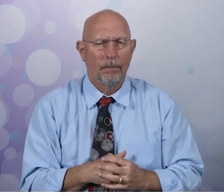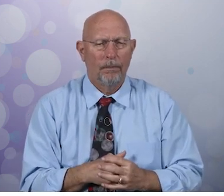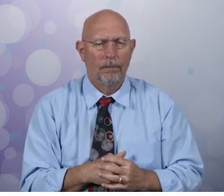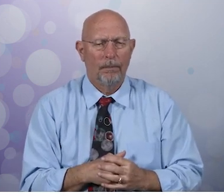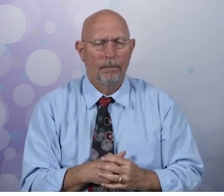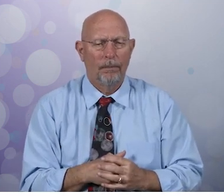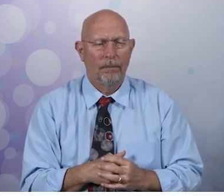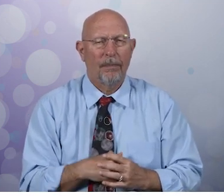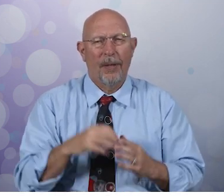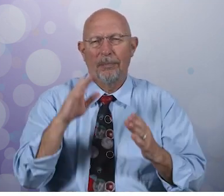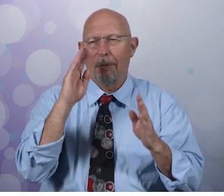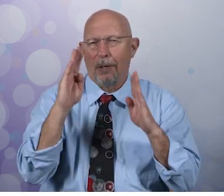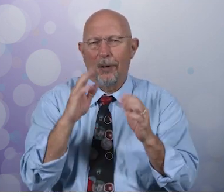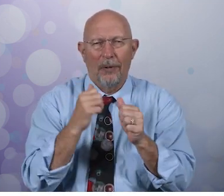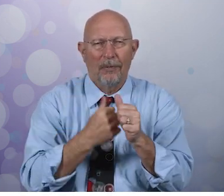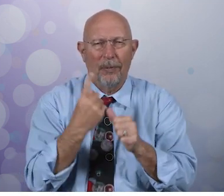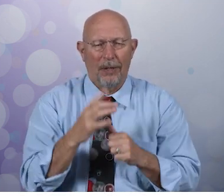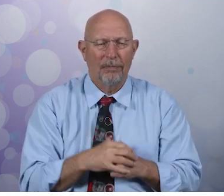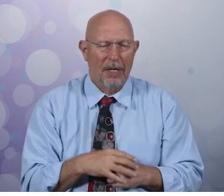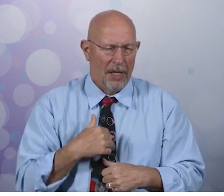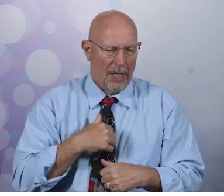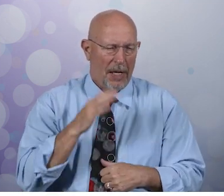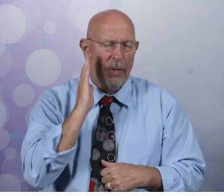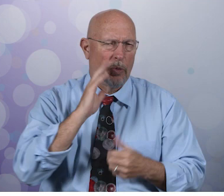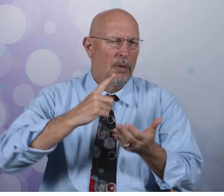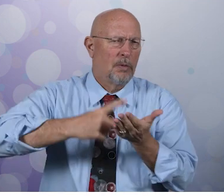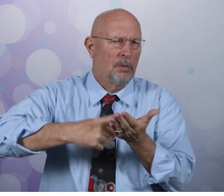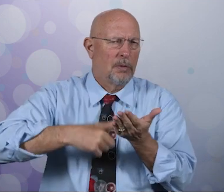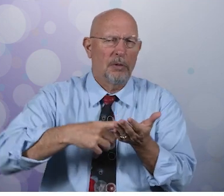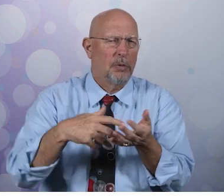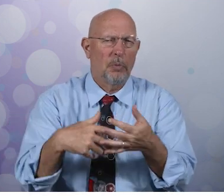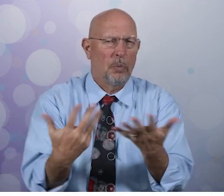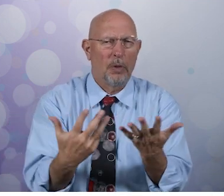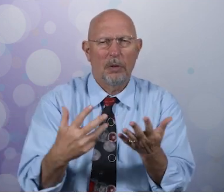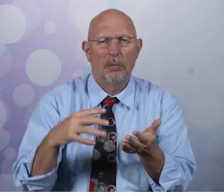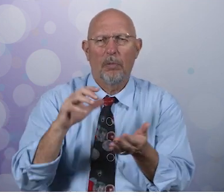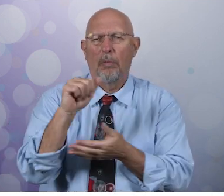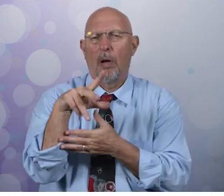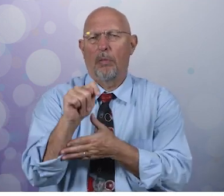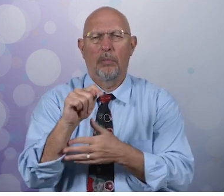Hi, everyone. I will discuss, what is an alternate assessment?